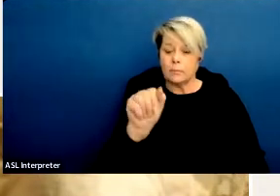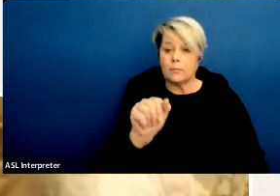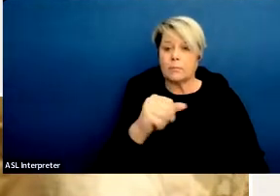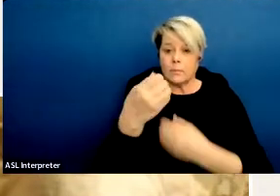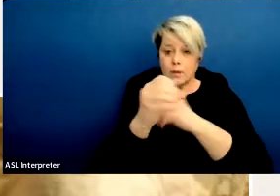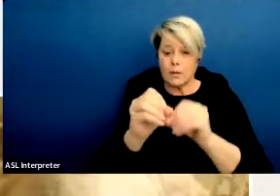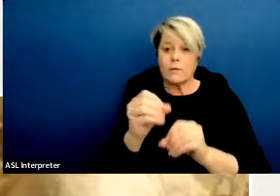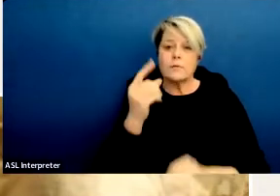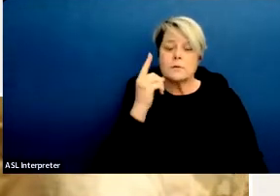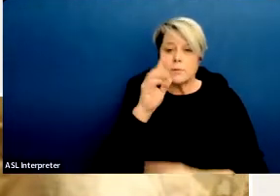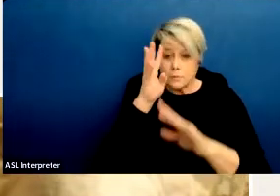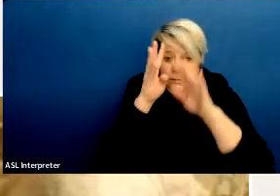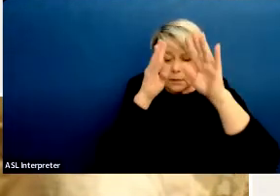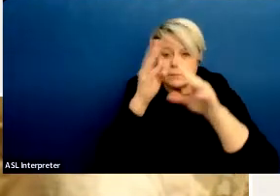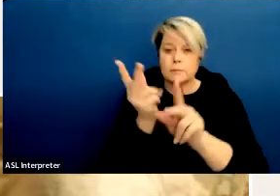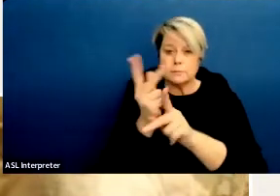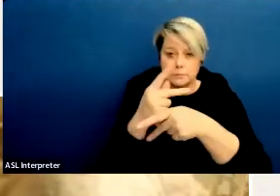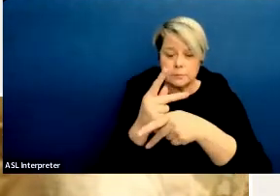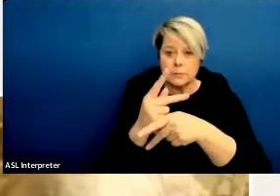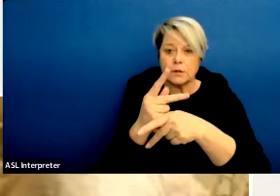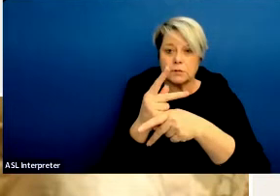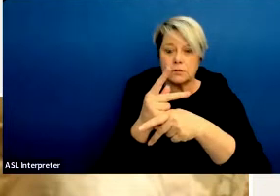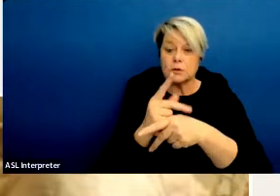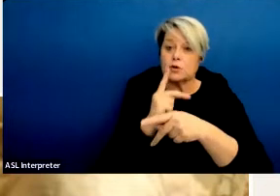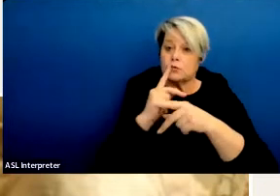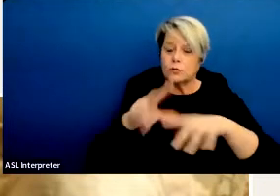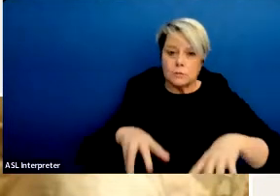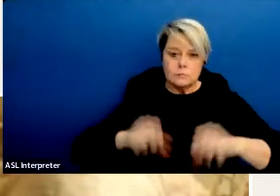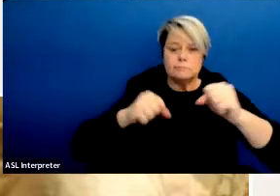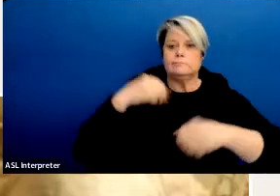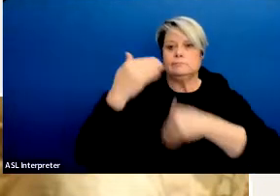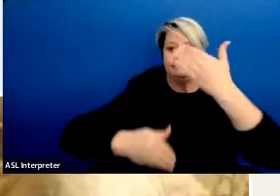The 2018 TPARPBL 3WEU8 outlined a new USDA Office of